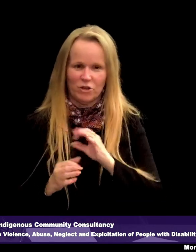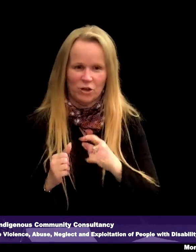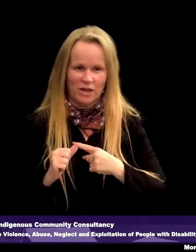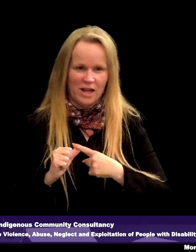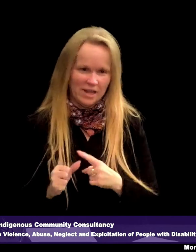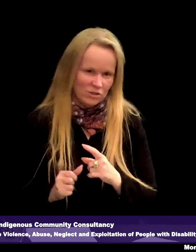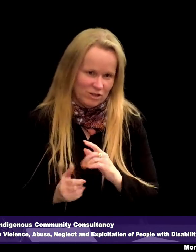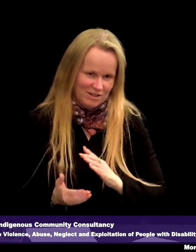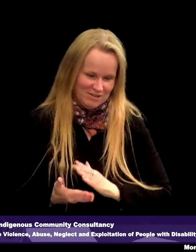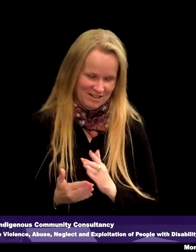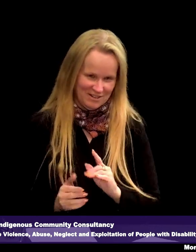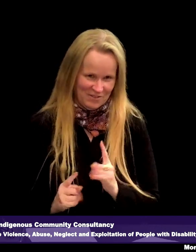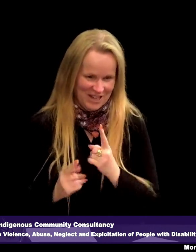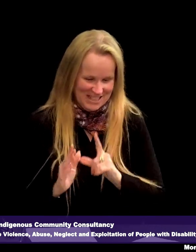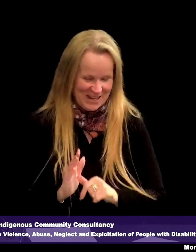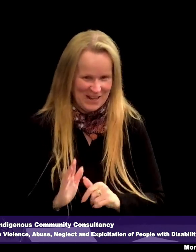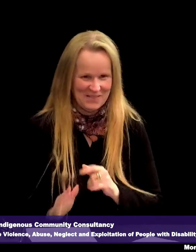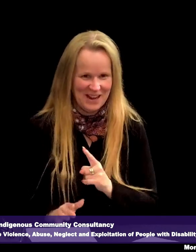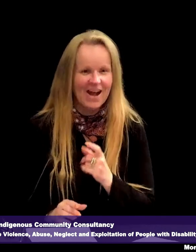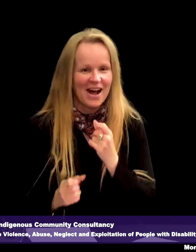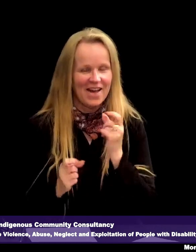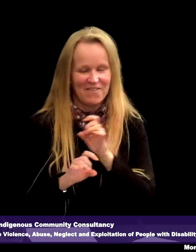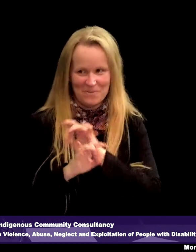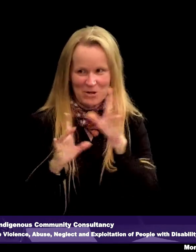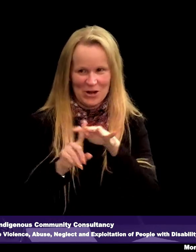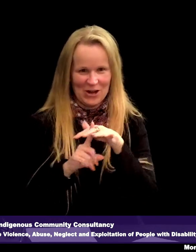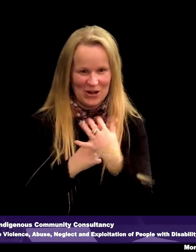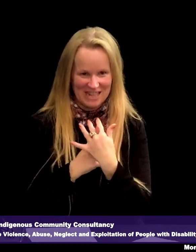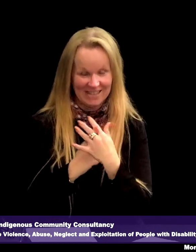My apologies for not answering the question definitively the first time.